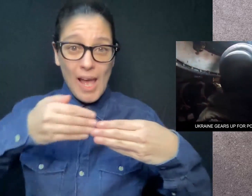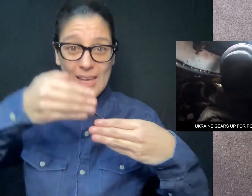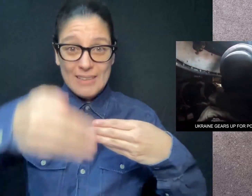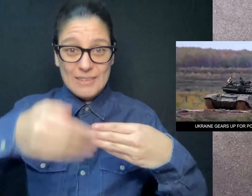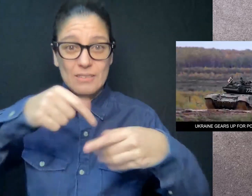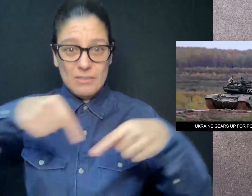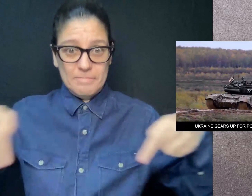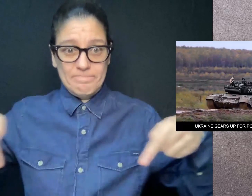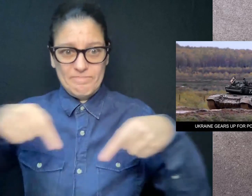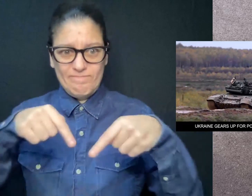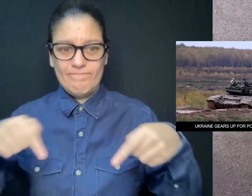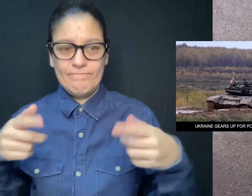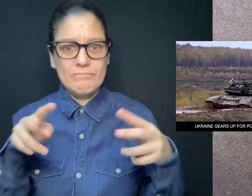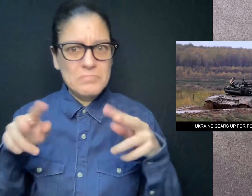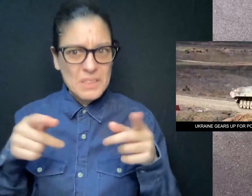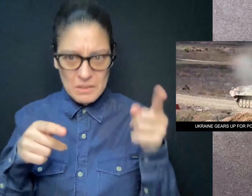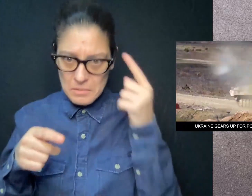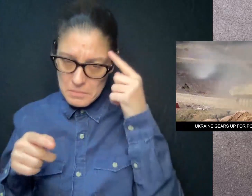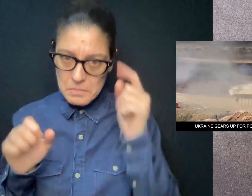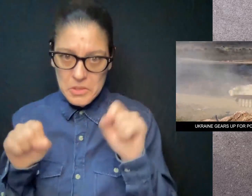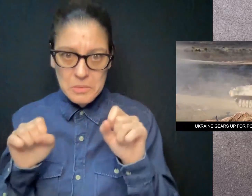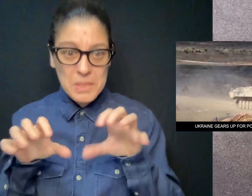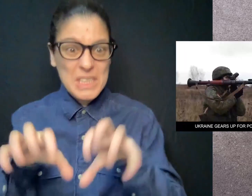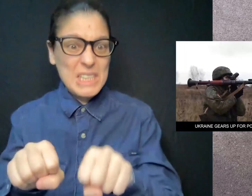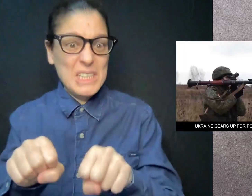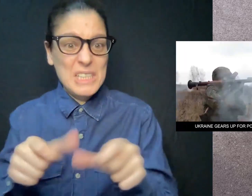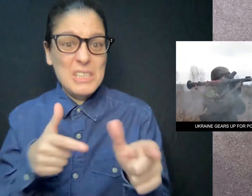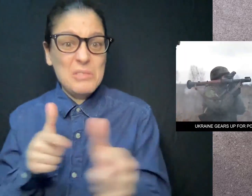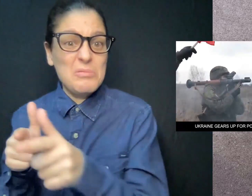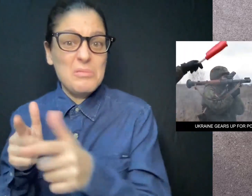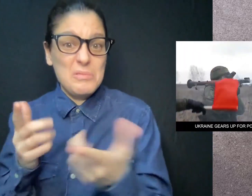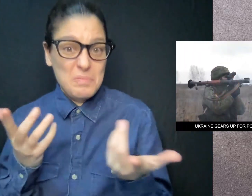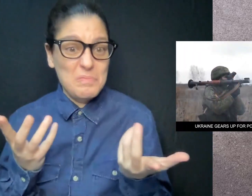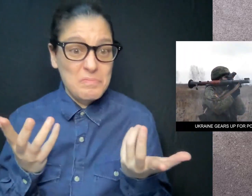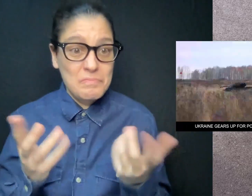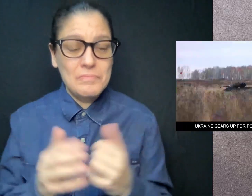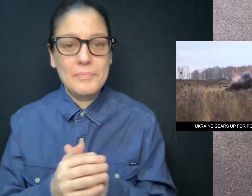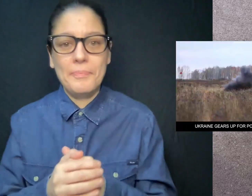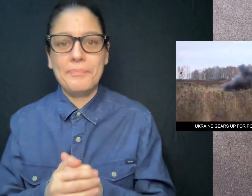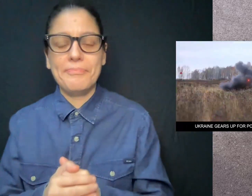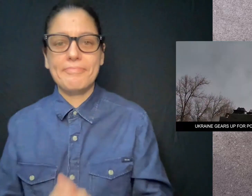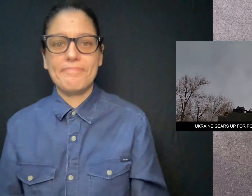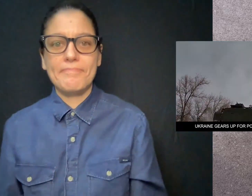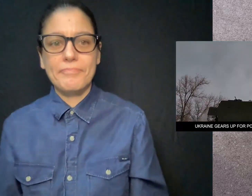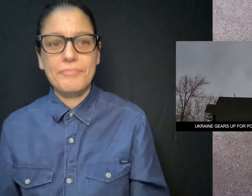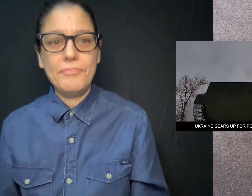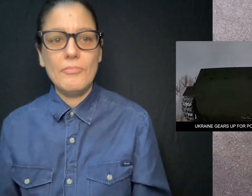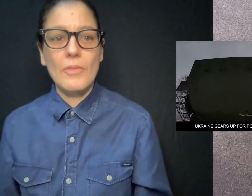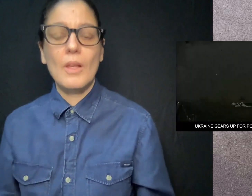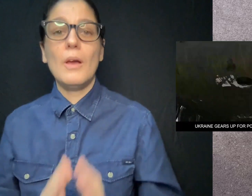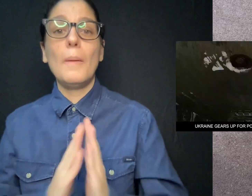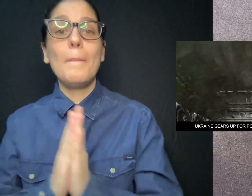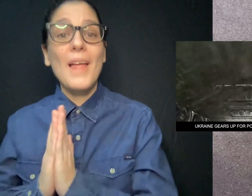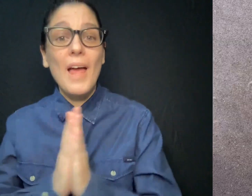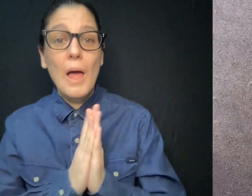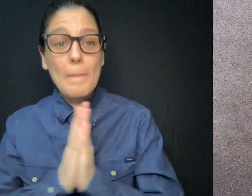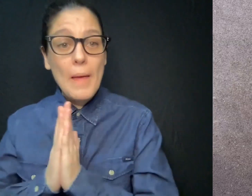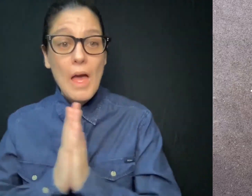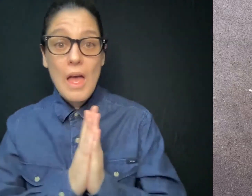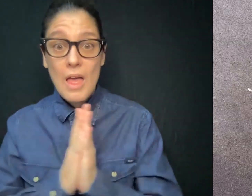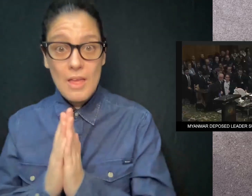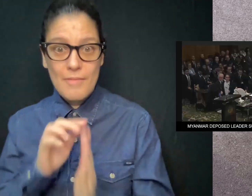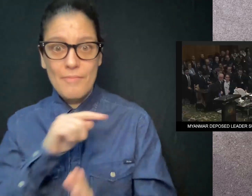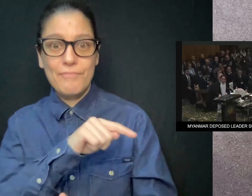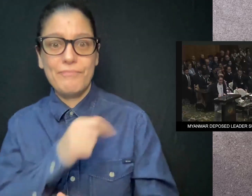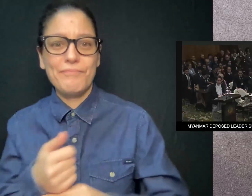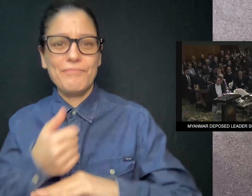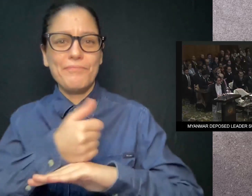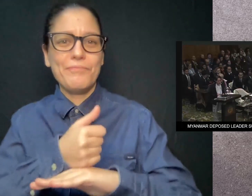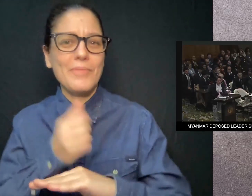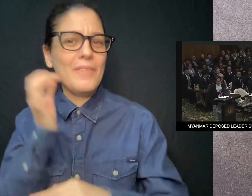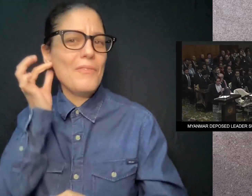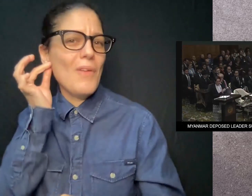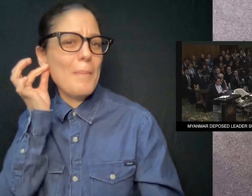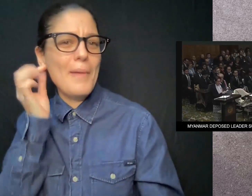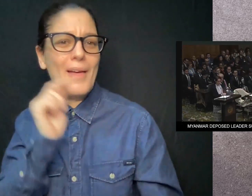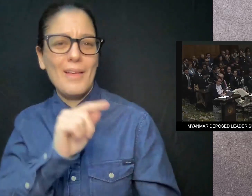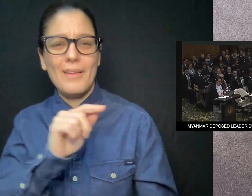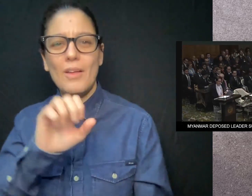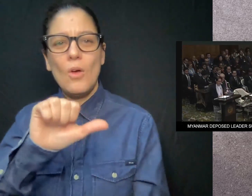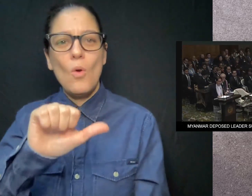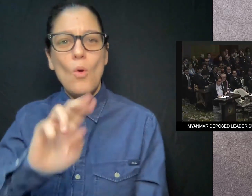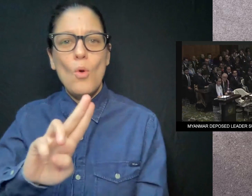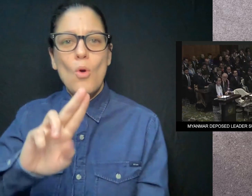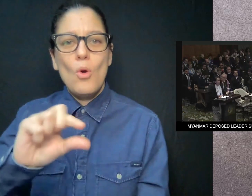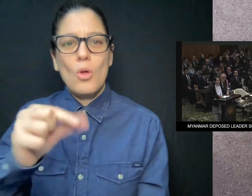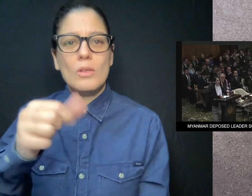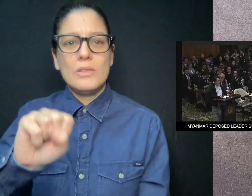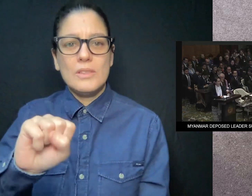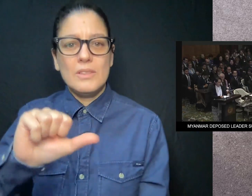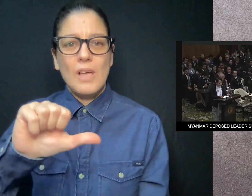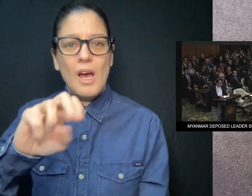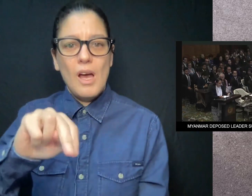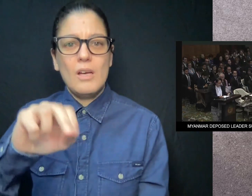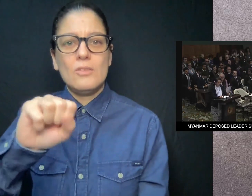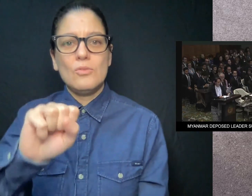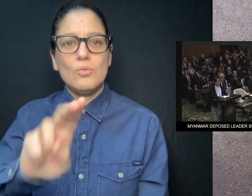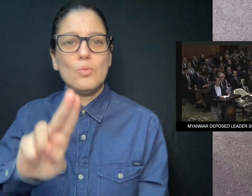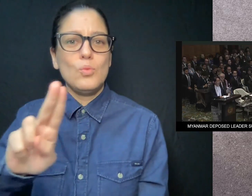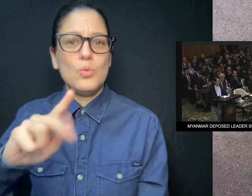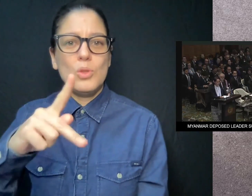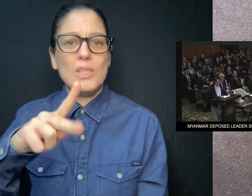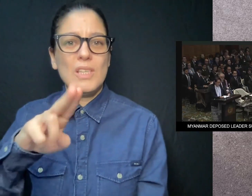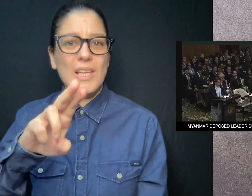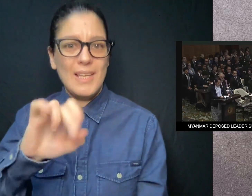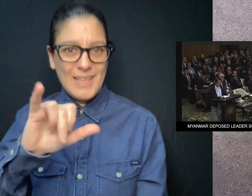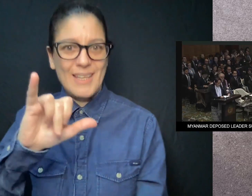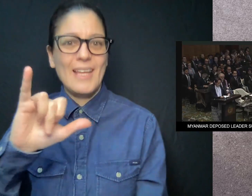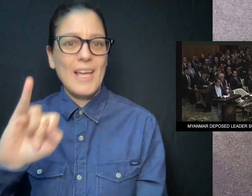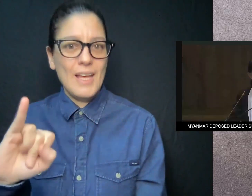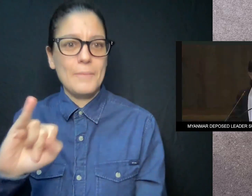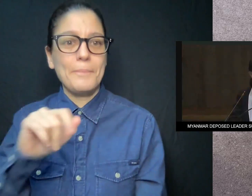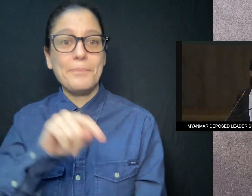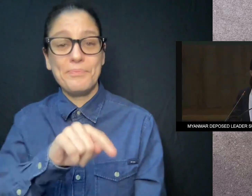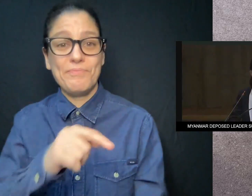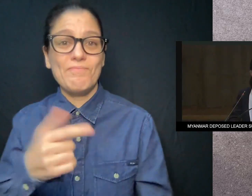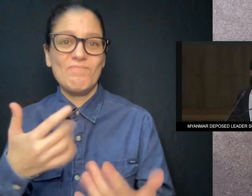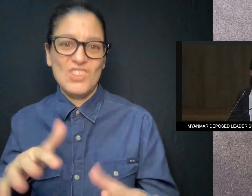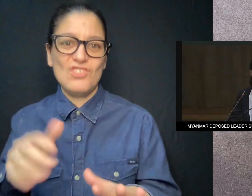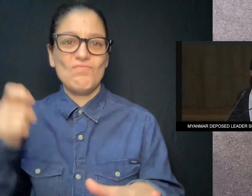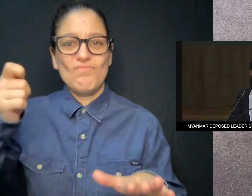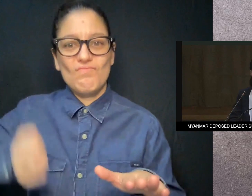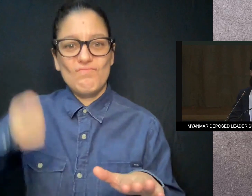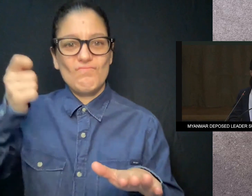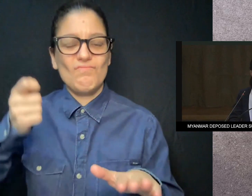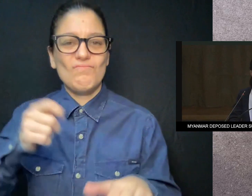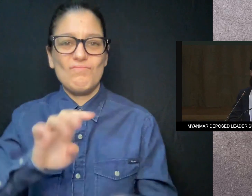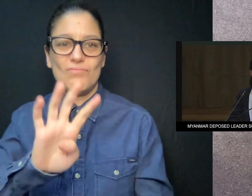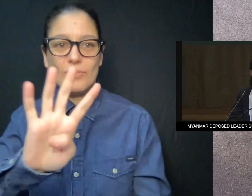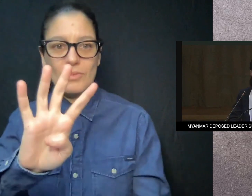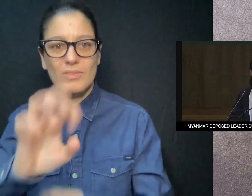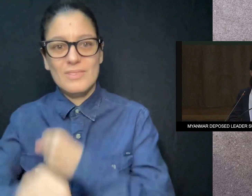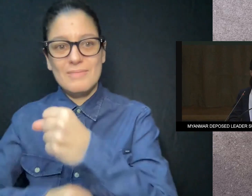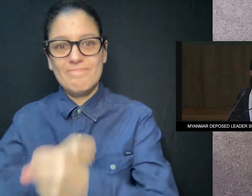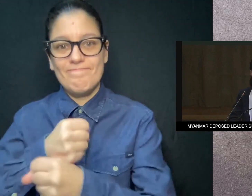attack on very short notice in Myanmar ousted leader Aung San Suu Kyi has been sentenced